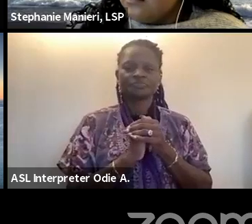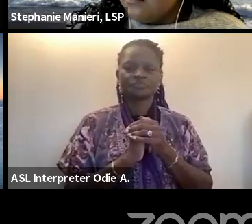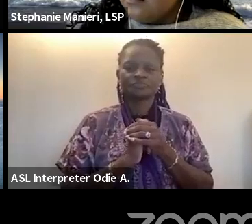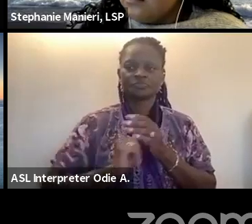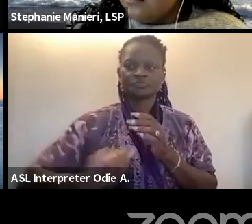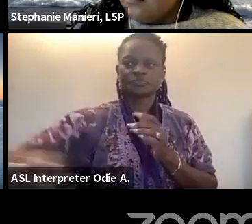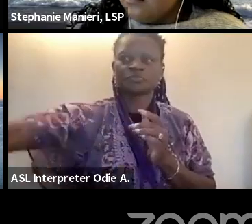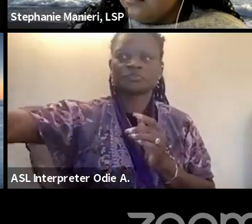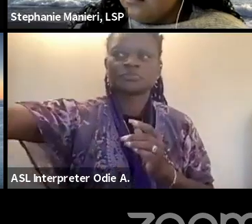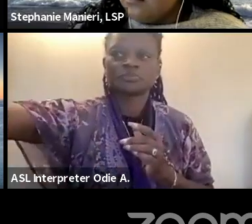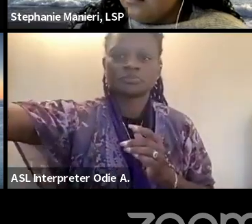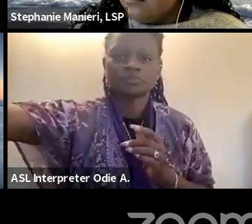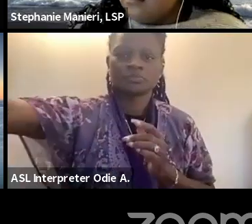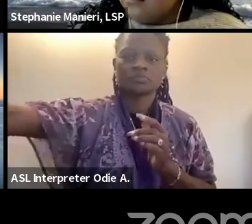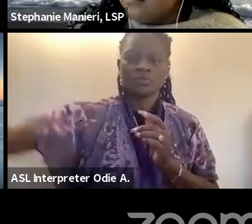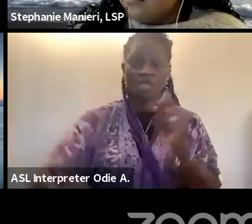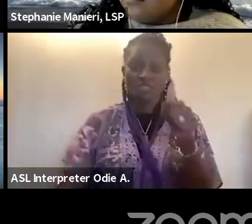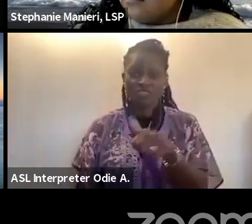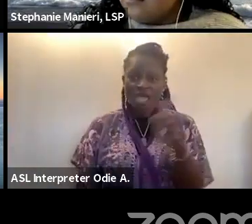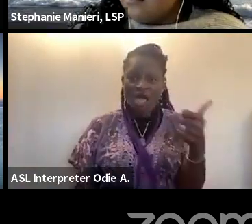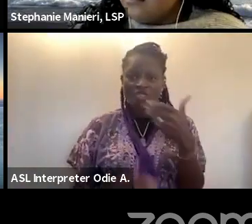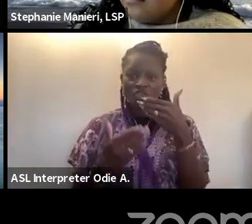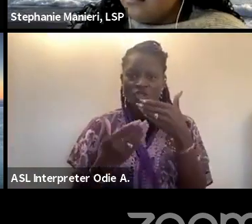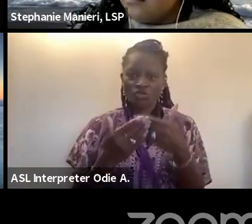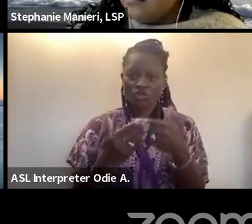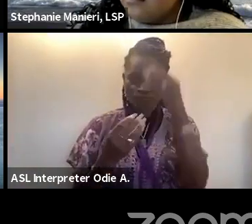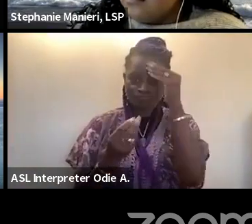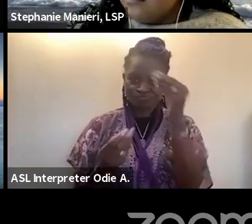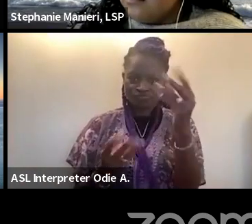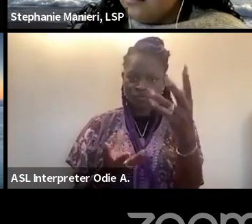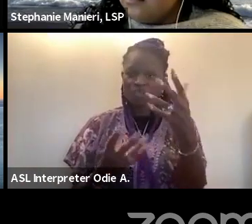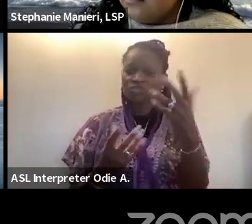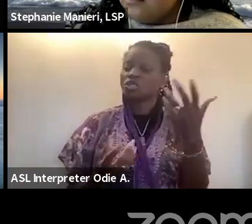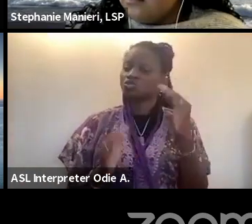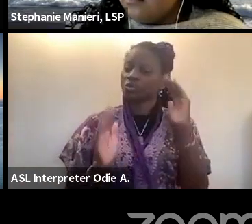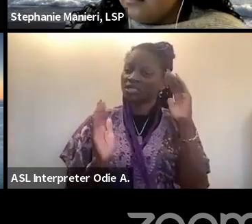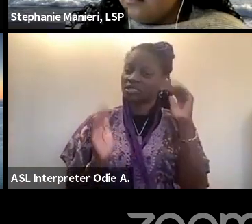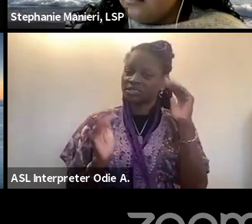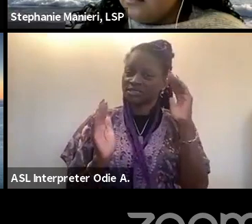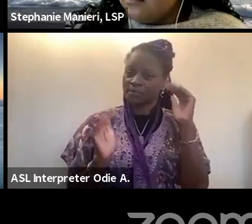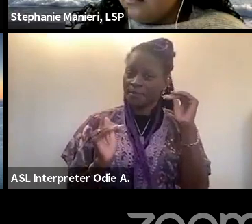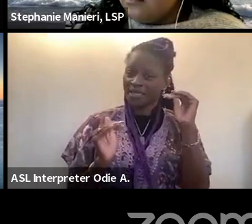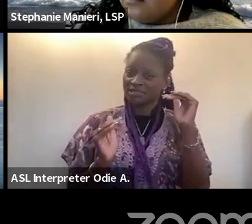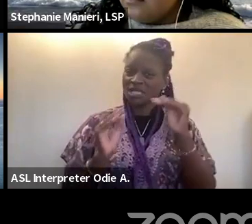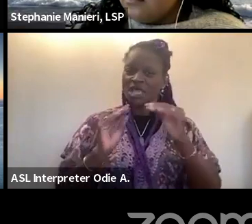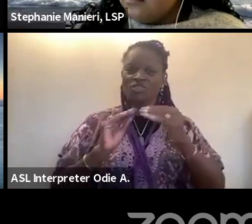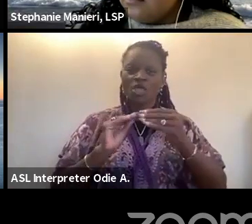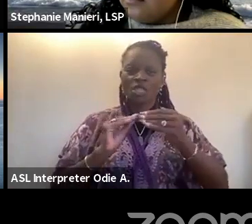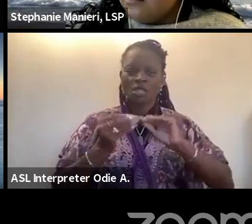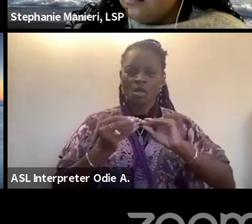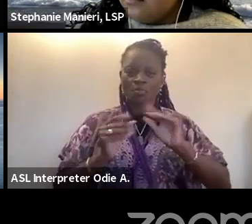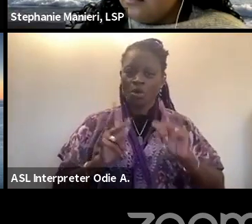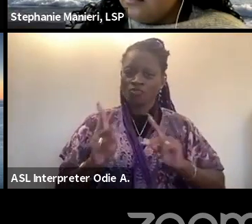The other good news is that we soon we expect the number of summer county residents eligible to be vaccinated will grow considerably.